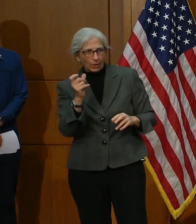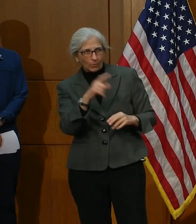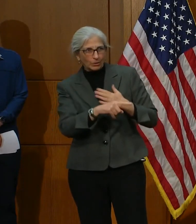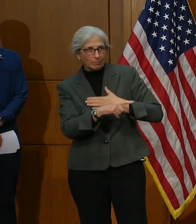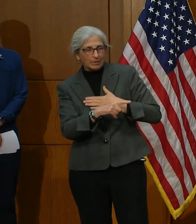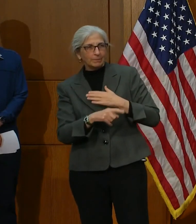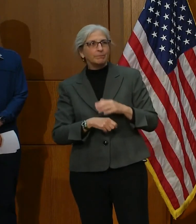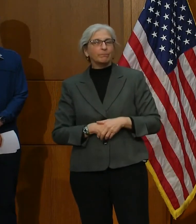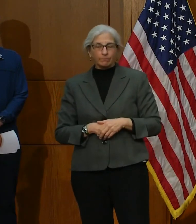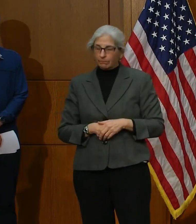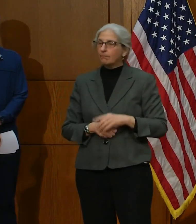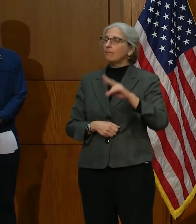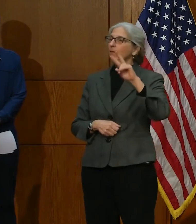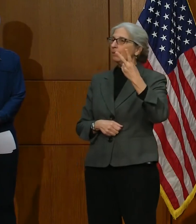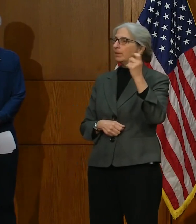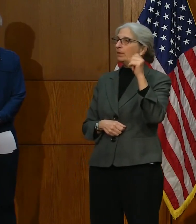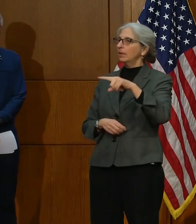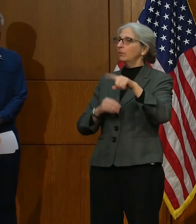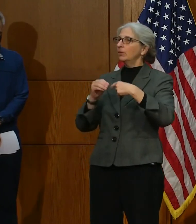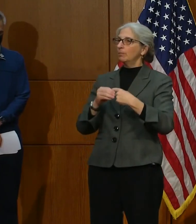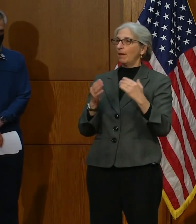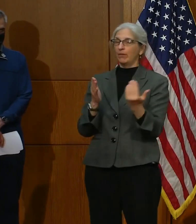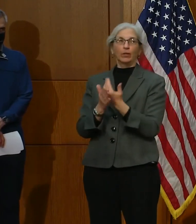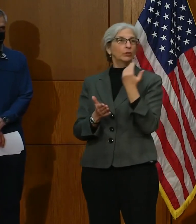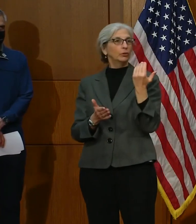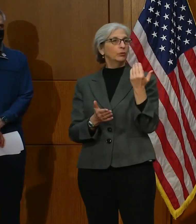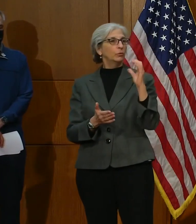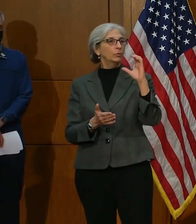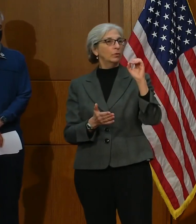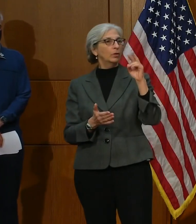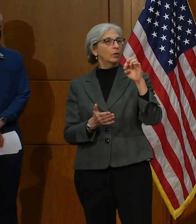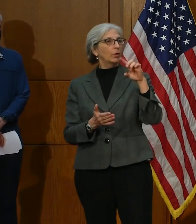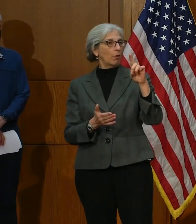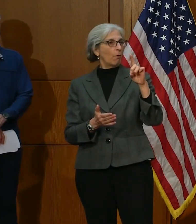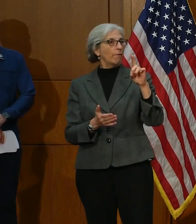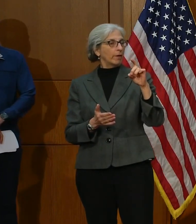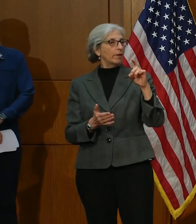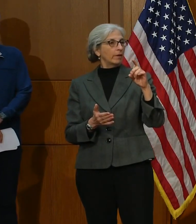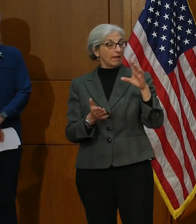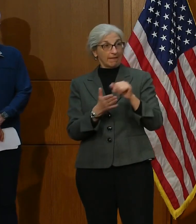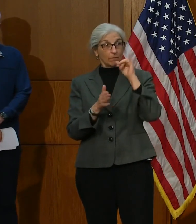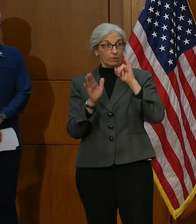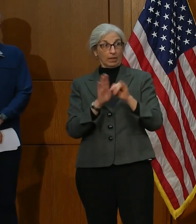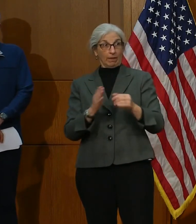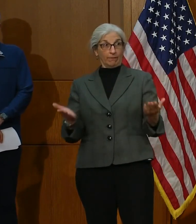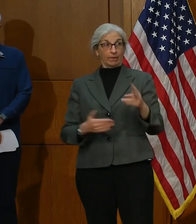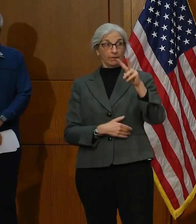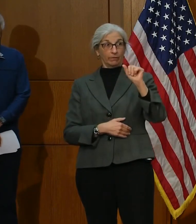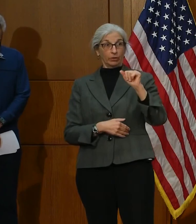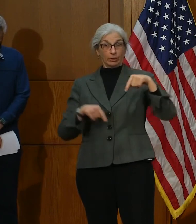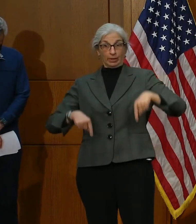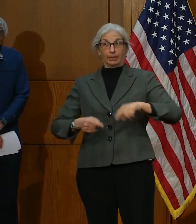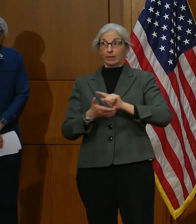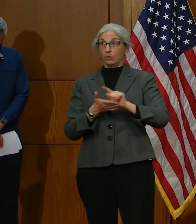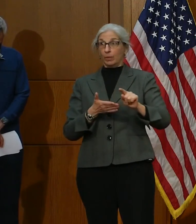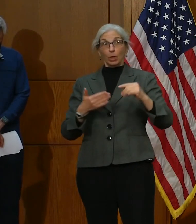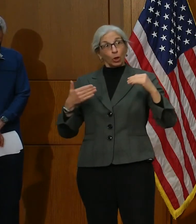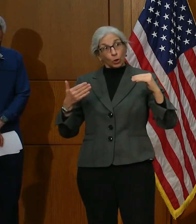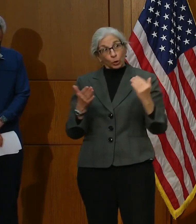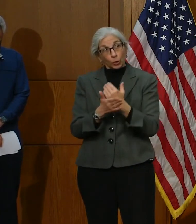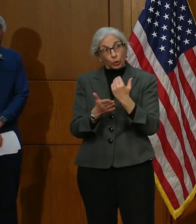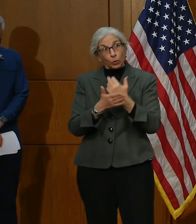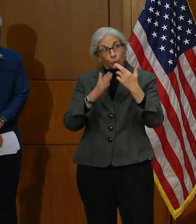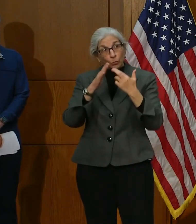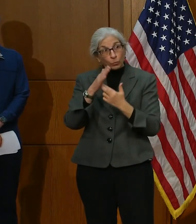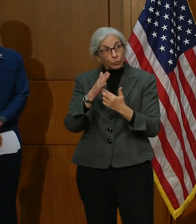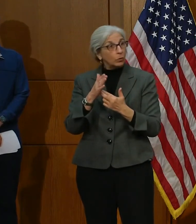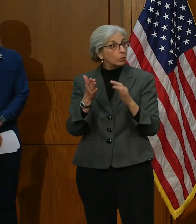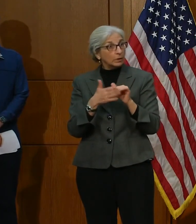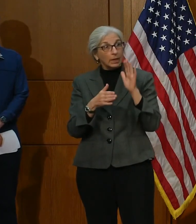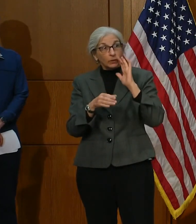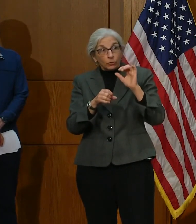I DIDN'T CAN YOU REPEAT YOUR